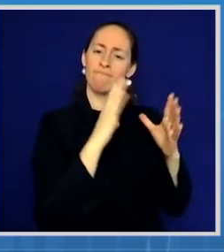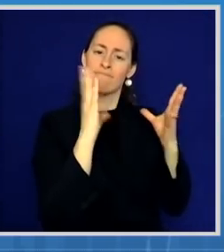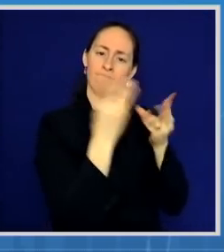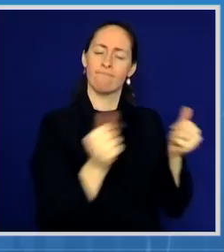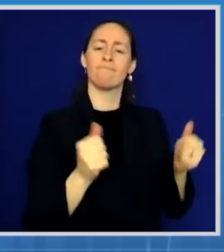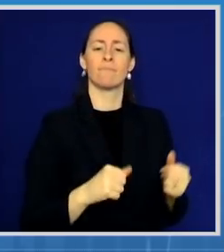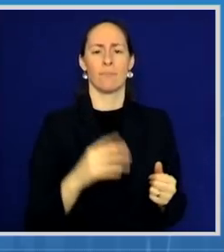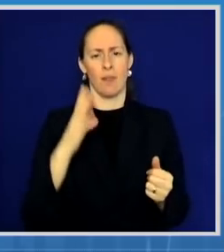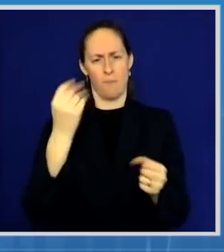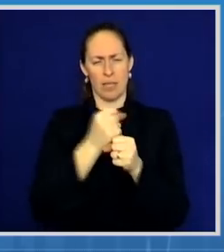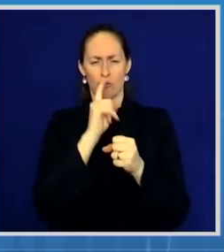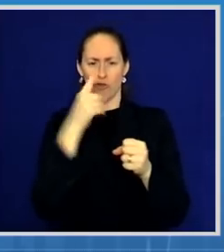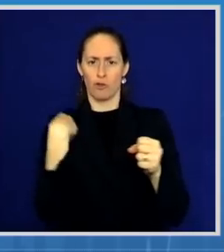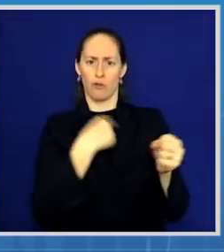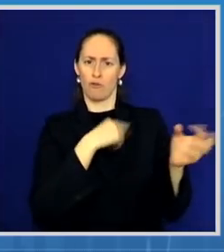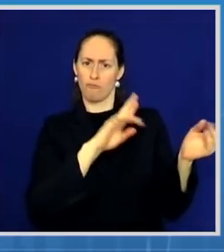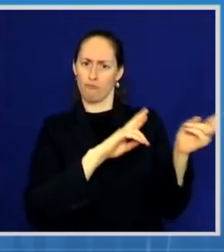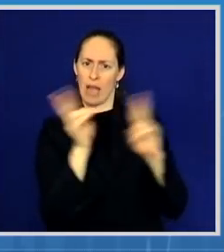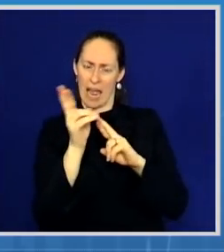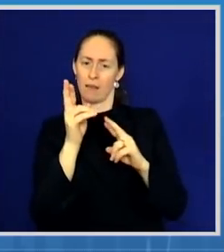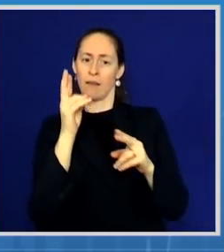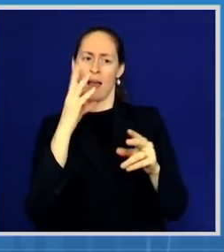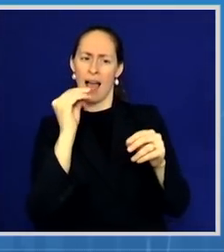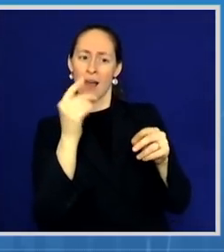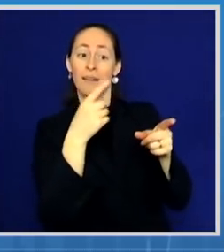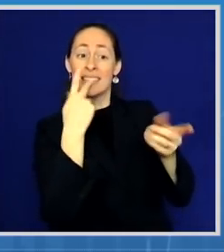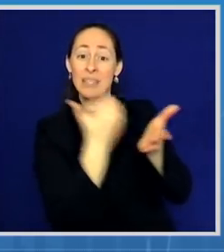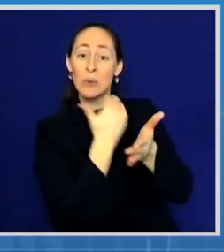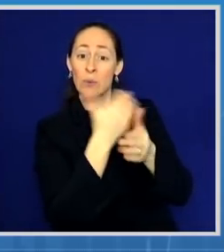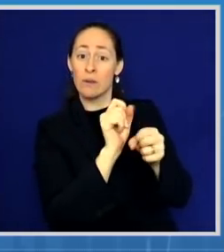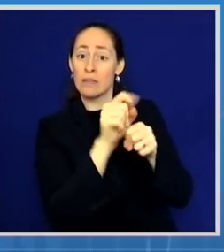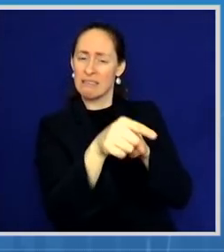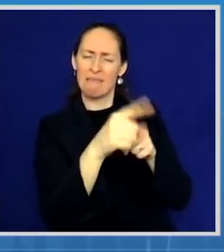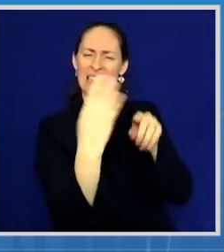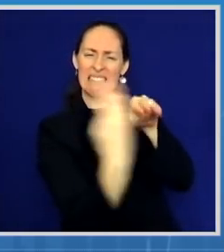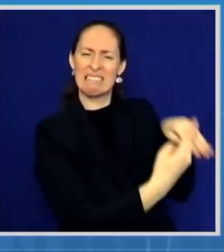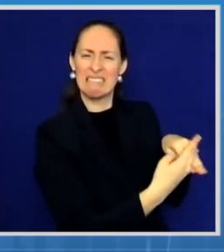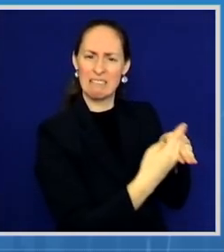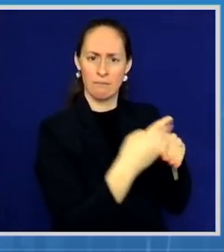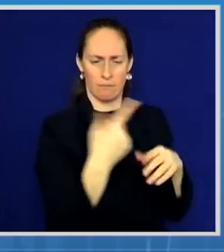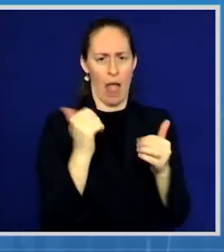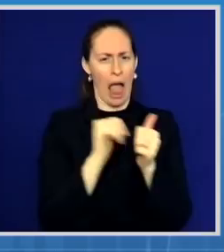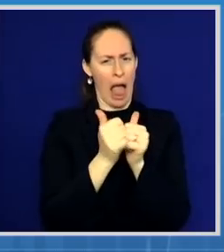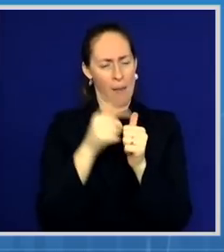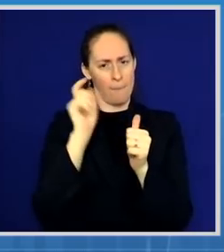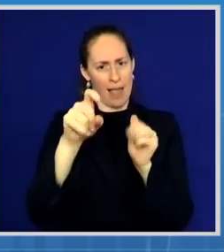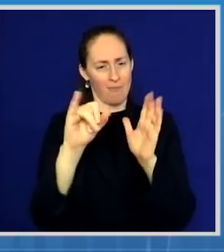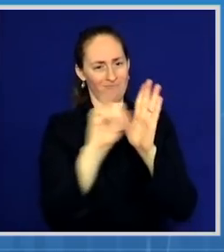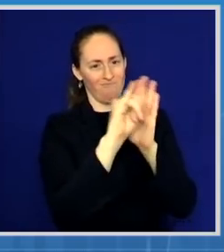helped us better understand, identify and track the virus, and given us more tools to take actions